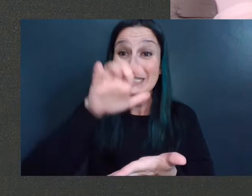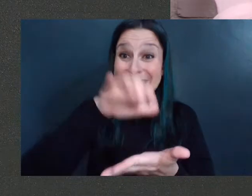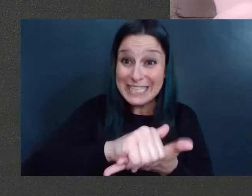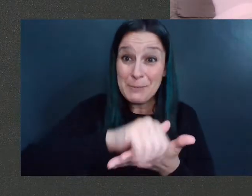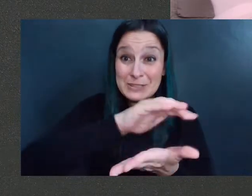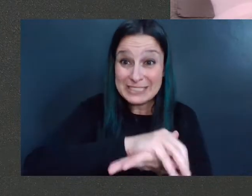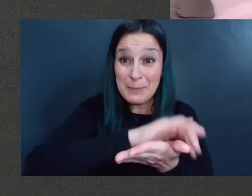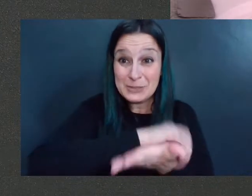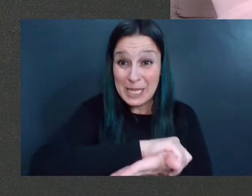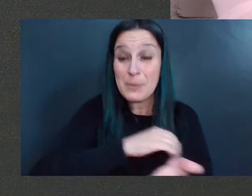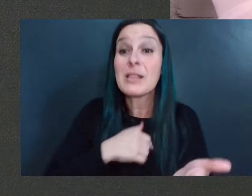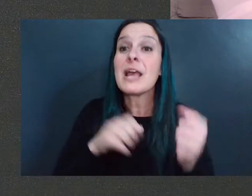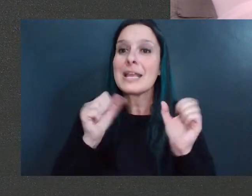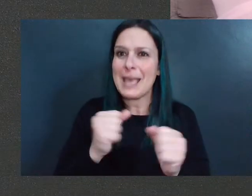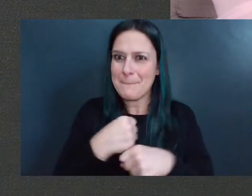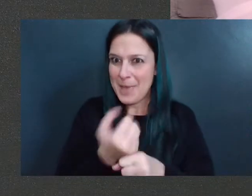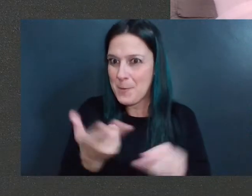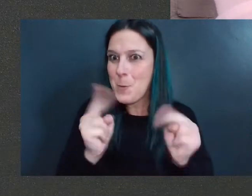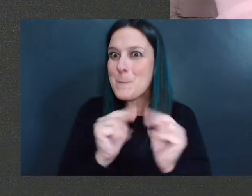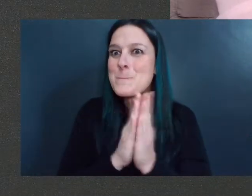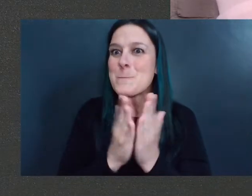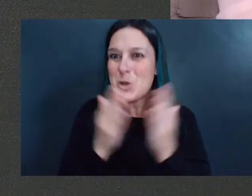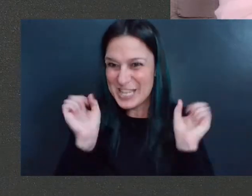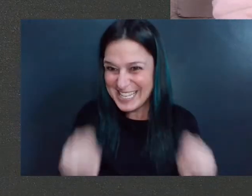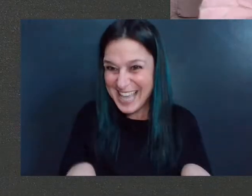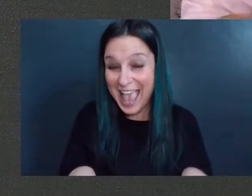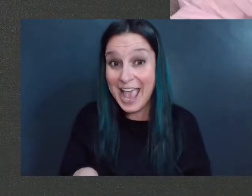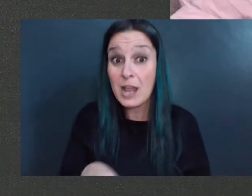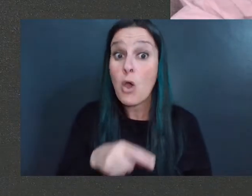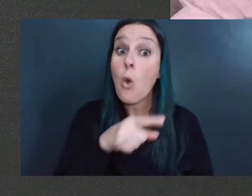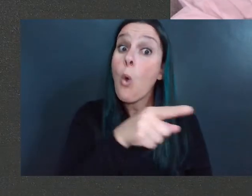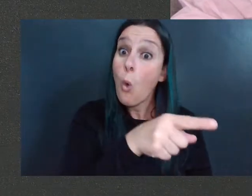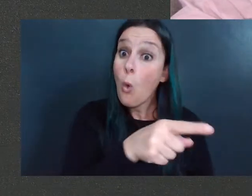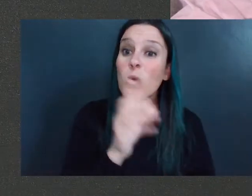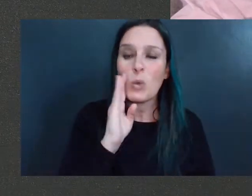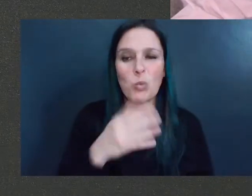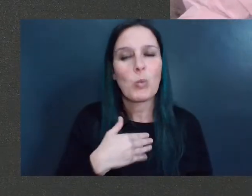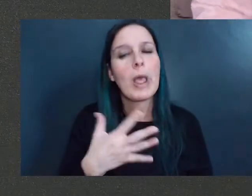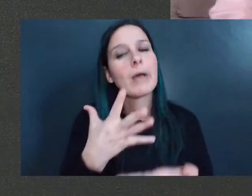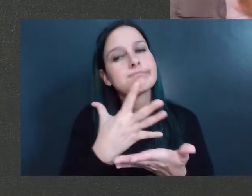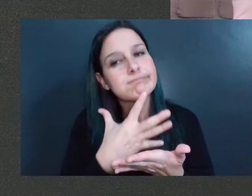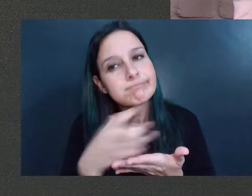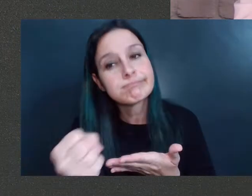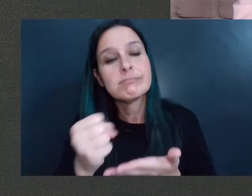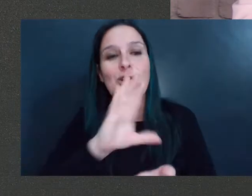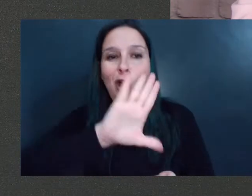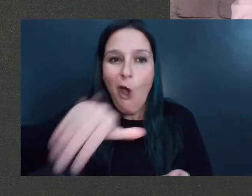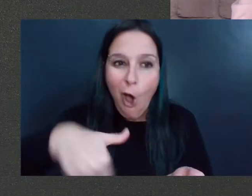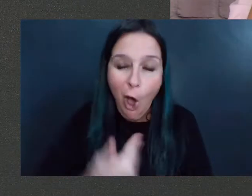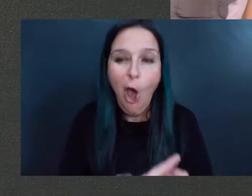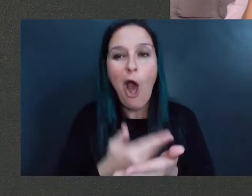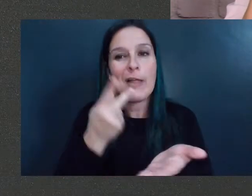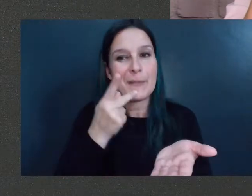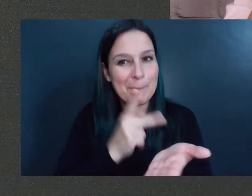and make your own little book. He'll probably use up all of your pencils.